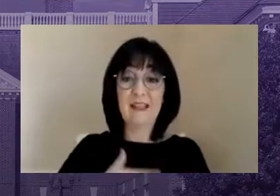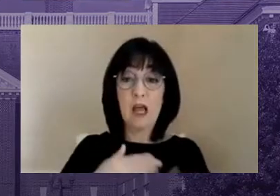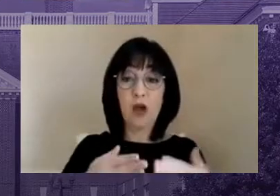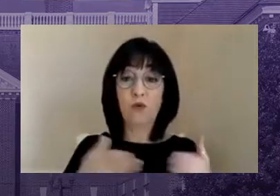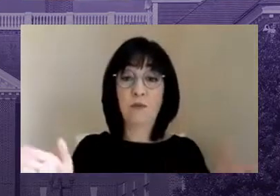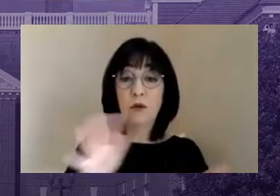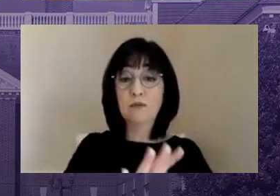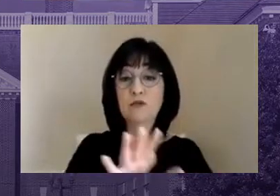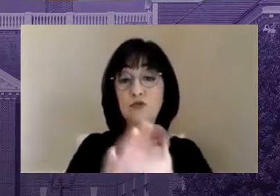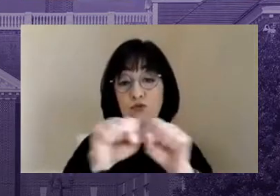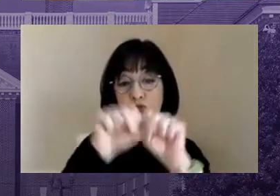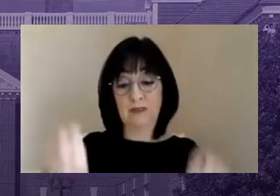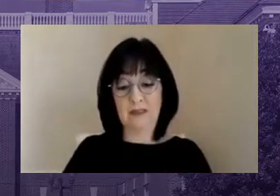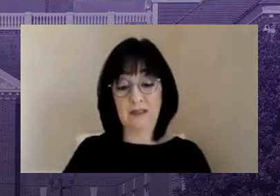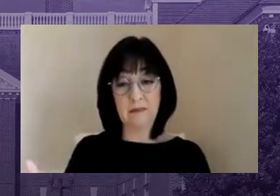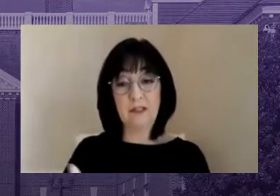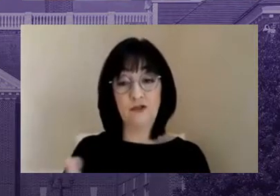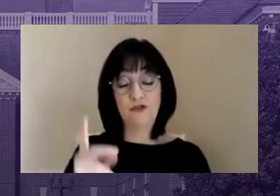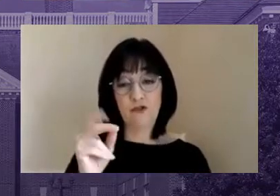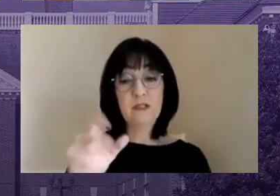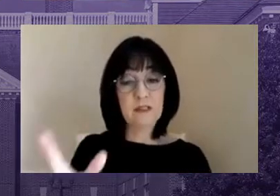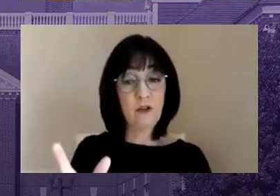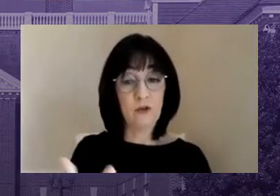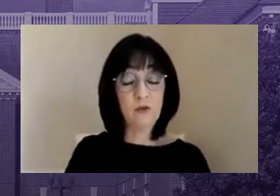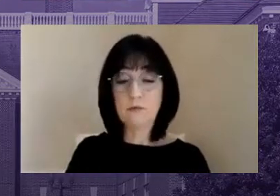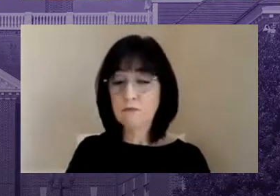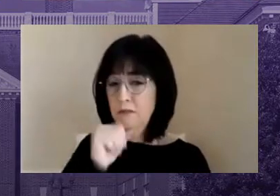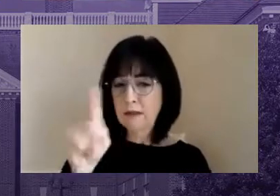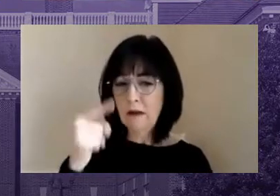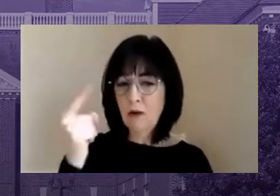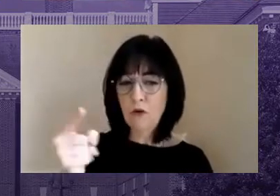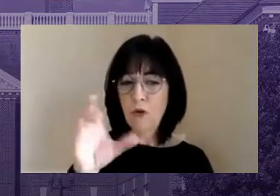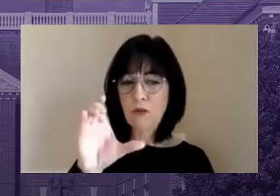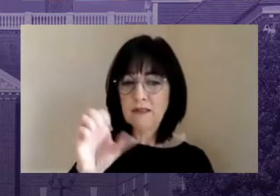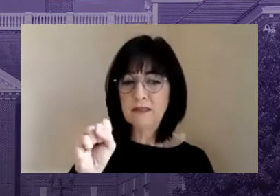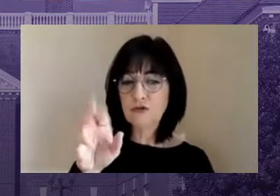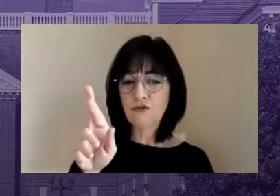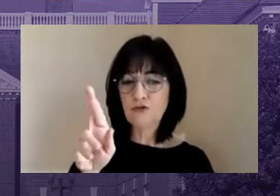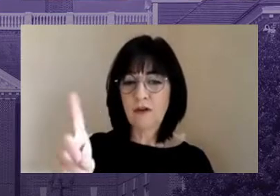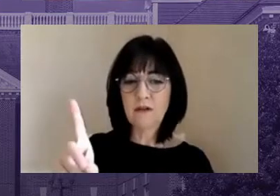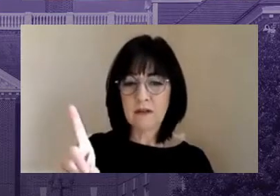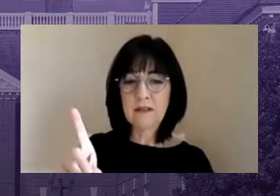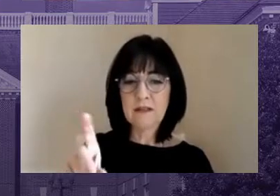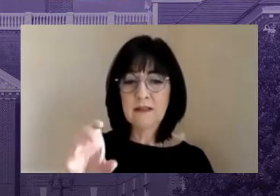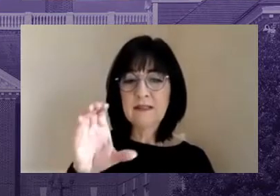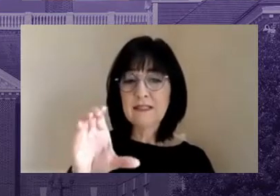are found not only in Caesar Rodney School District, but also district and charter schools